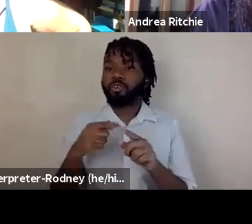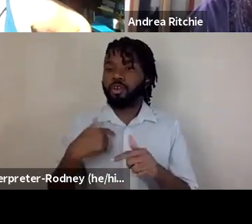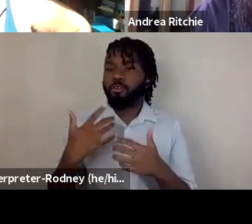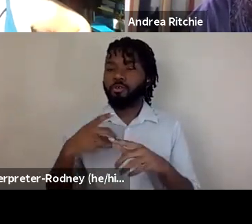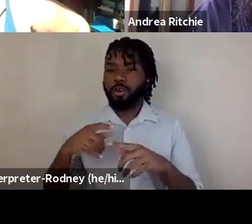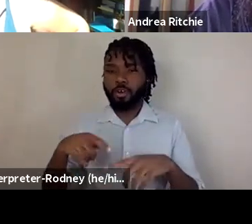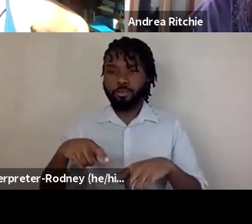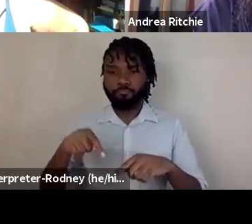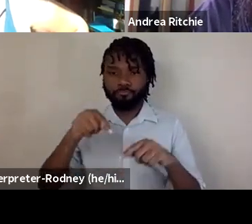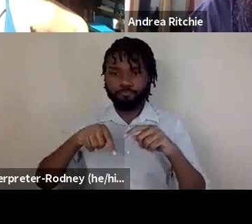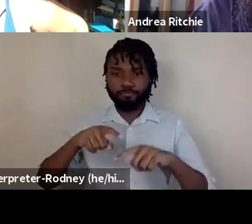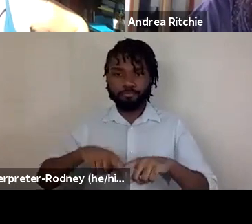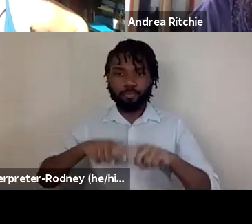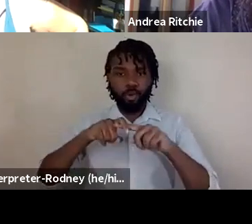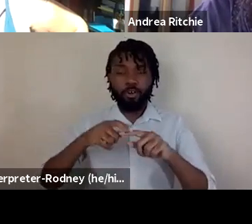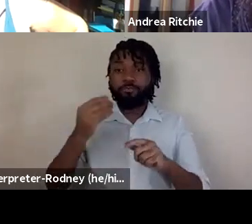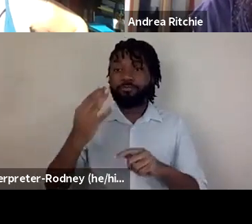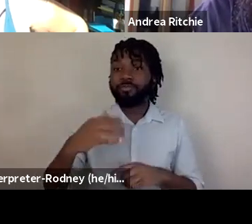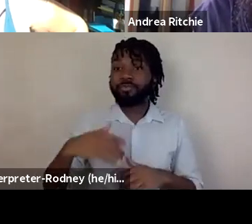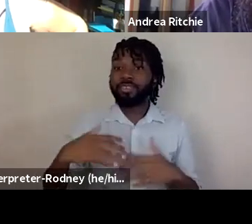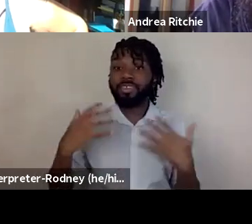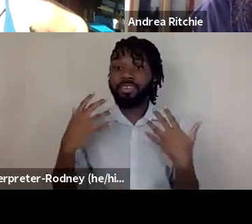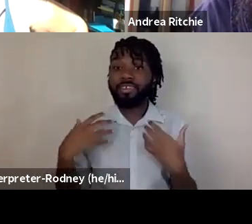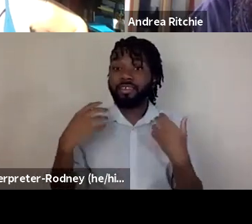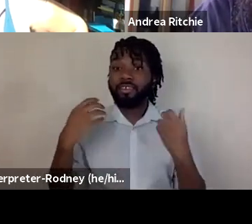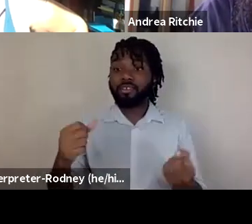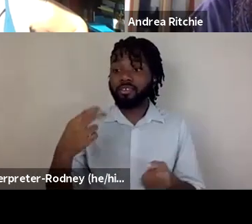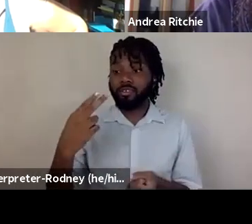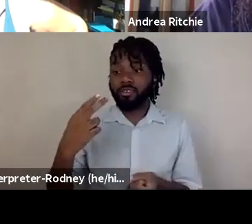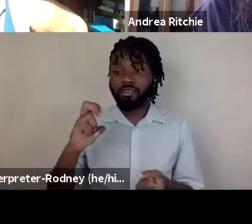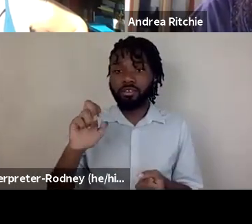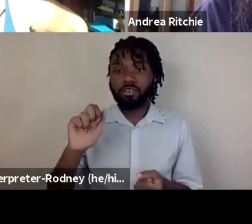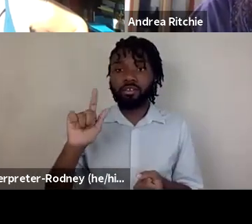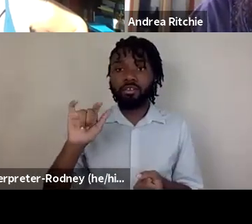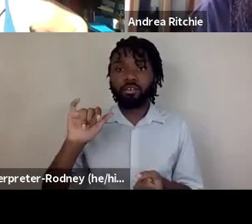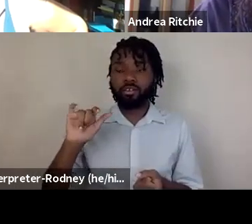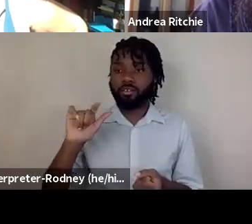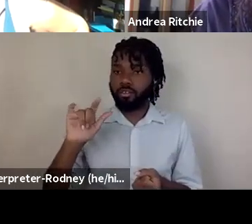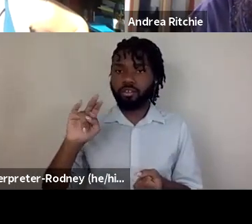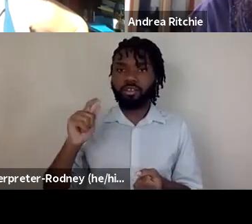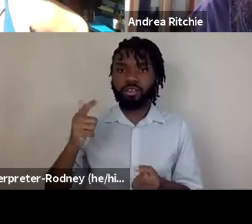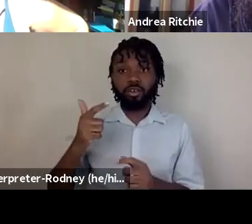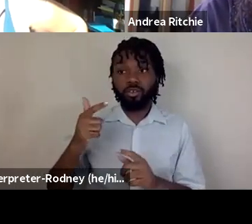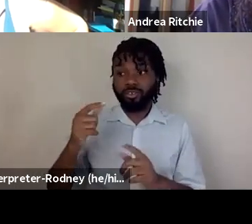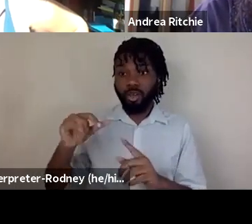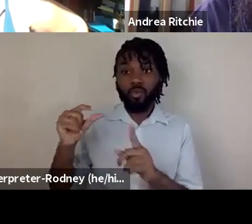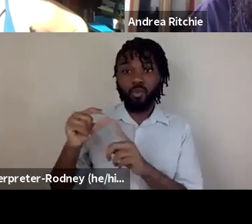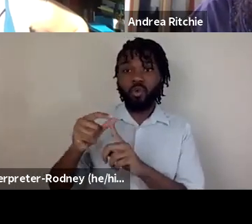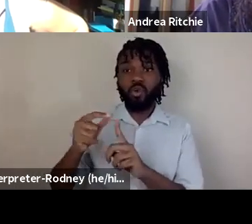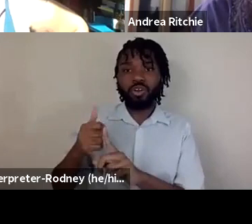that the term healing itself has such a deeply ableist and racist and misogynistic history.